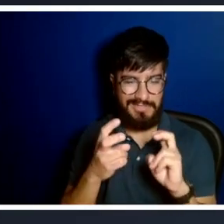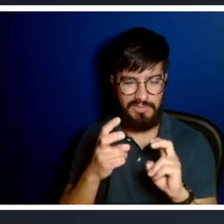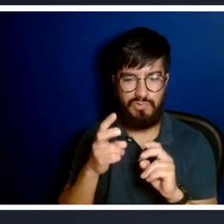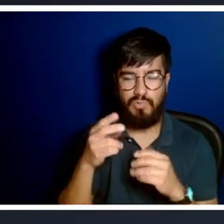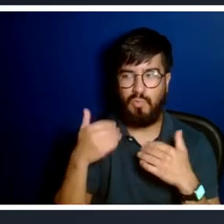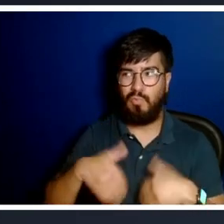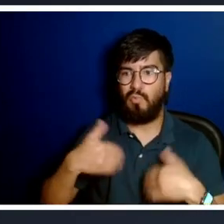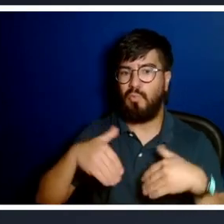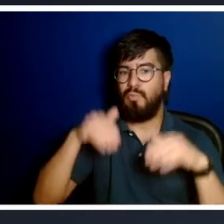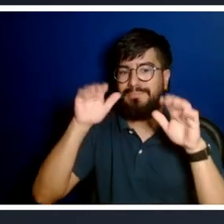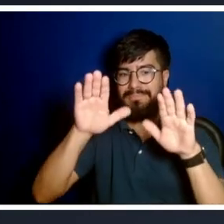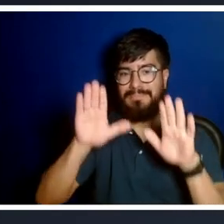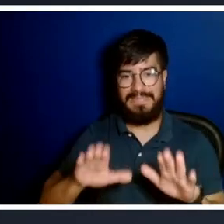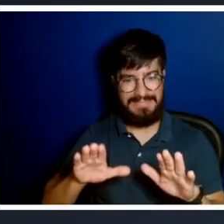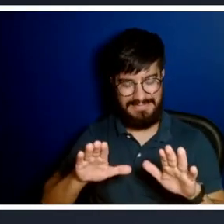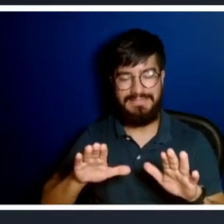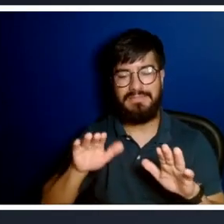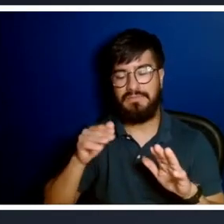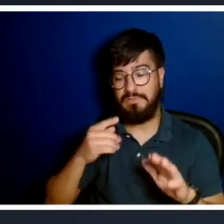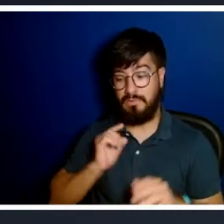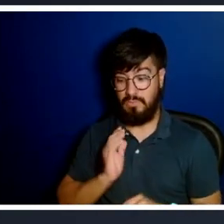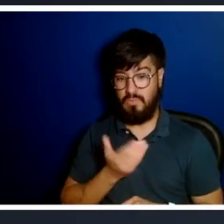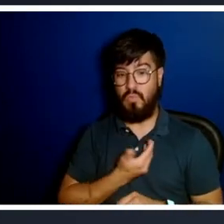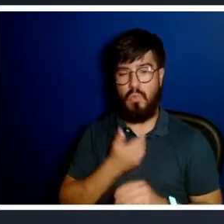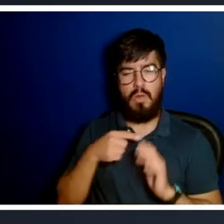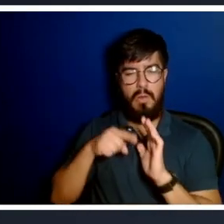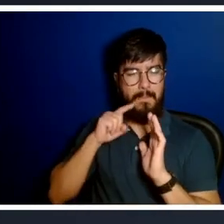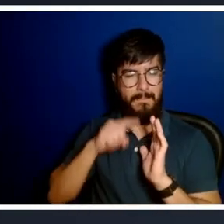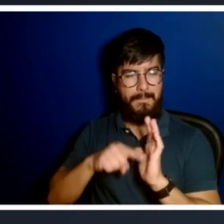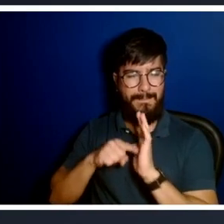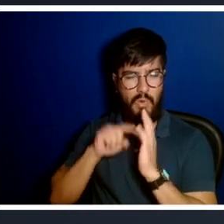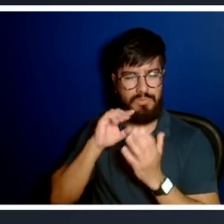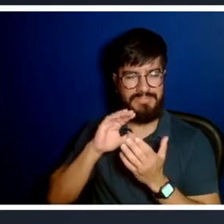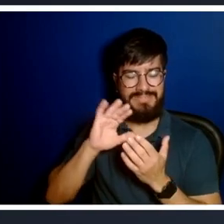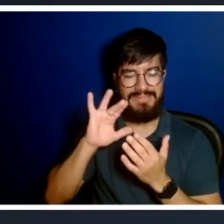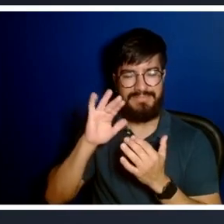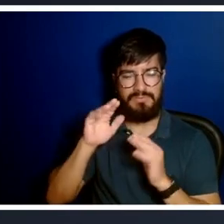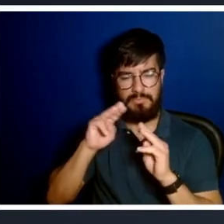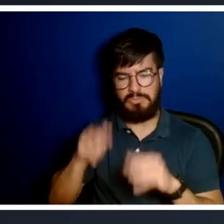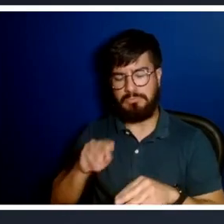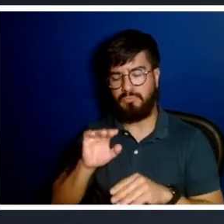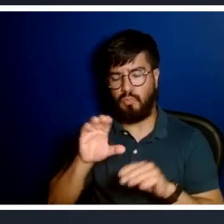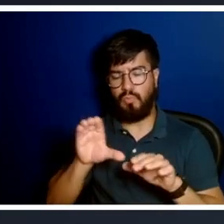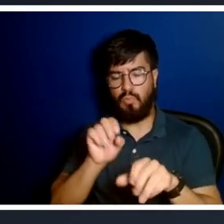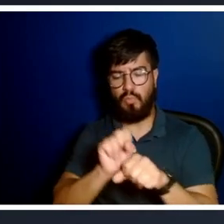them multiple times recently. We haven't worked with them in this particular realm. But I want to